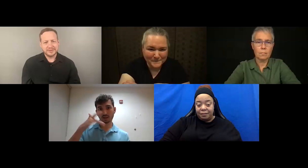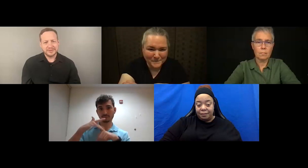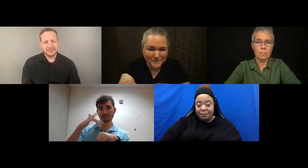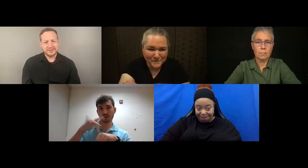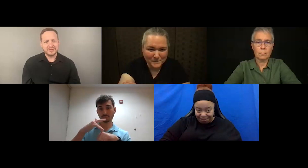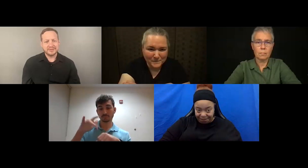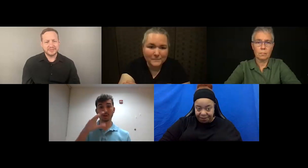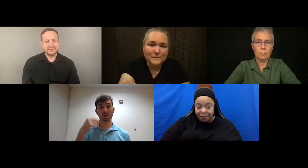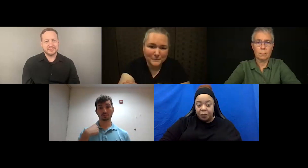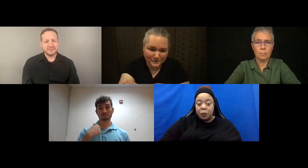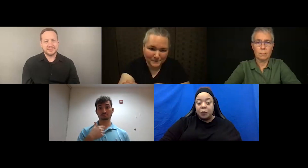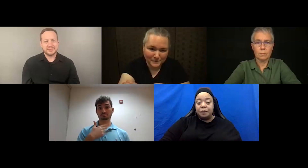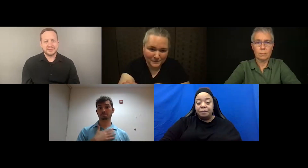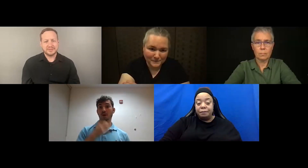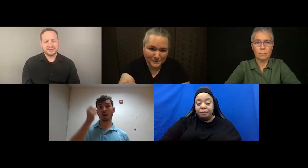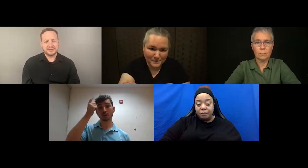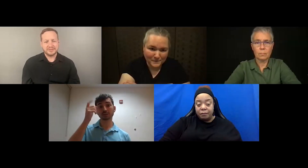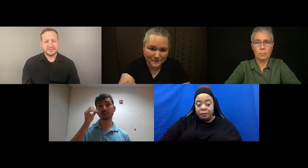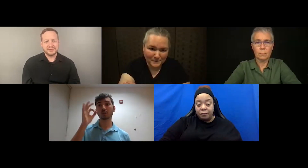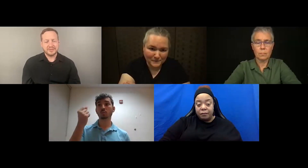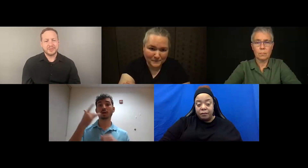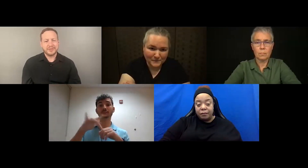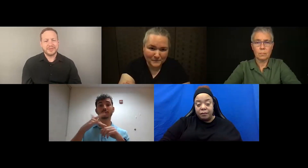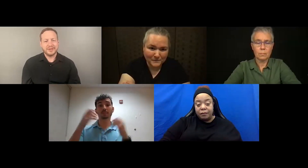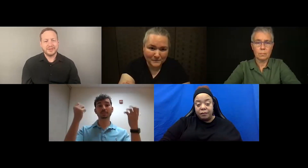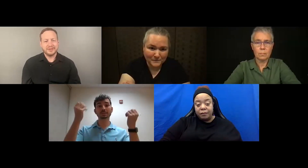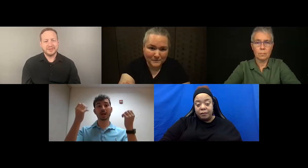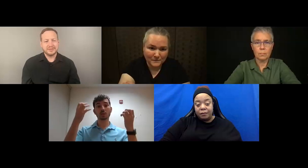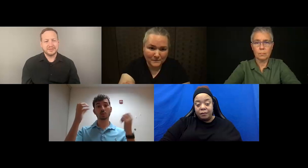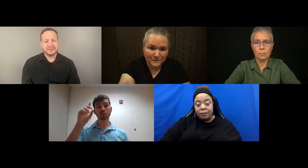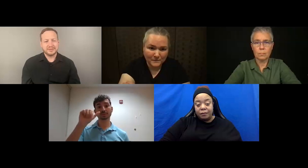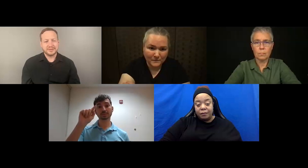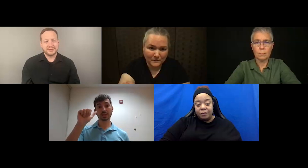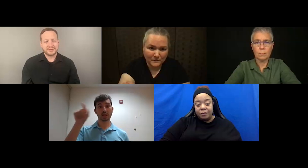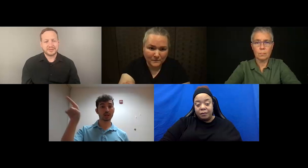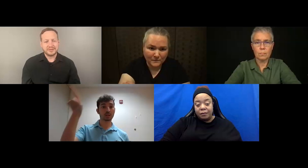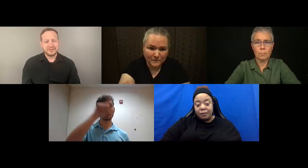it is dependent on what data they have available? So my understanding is, what signs are available?